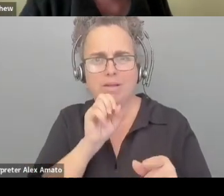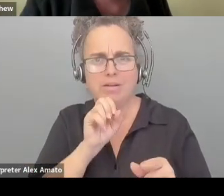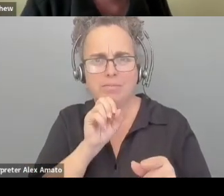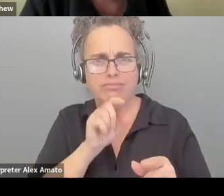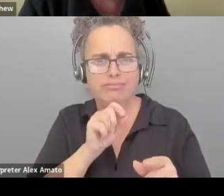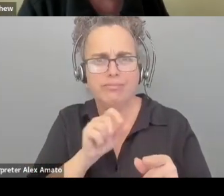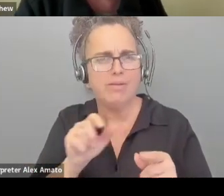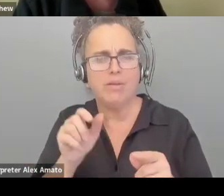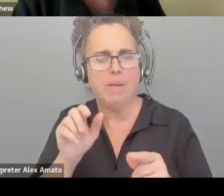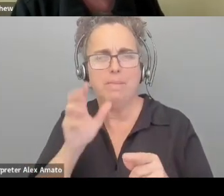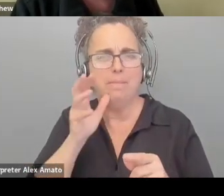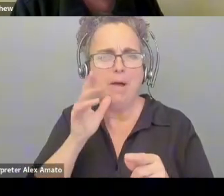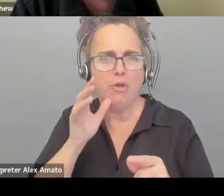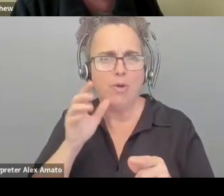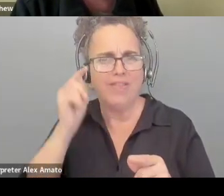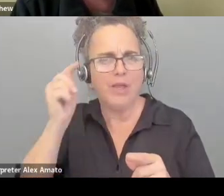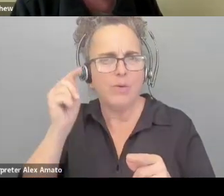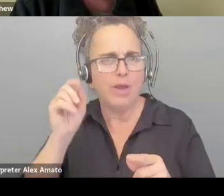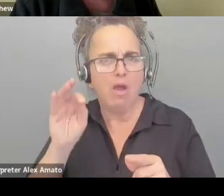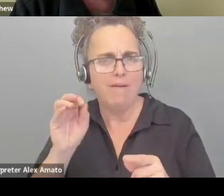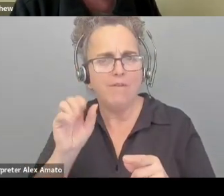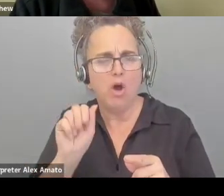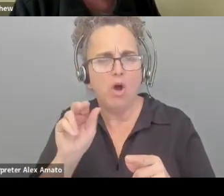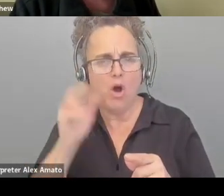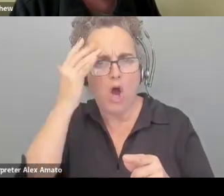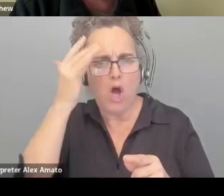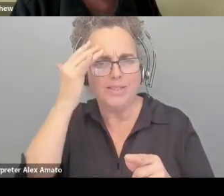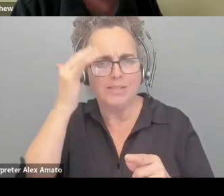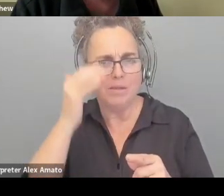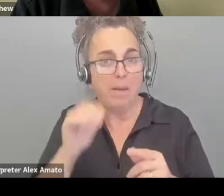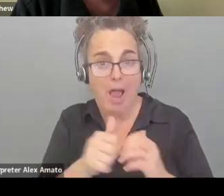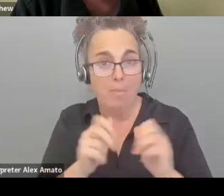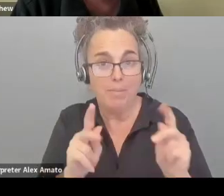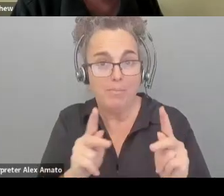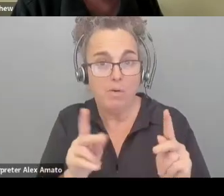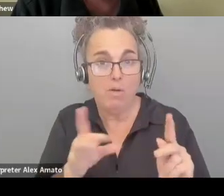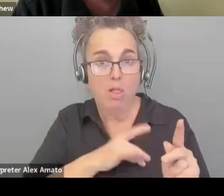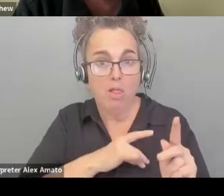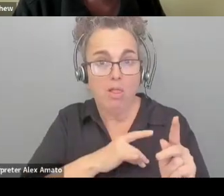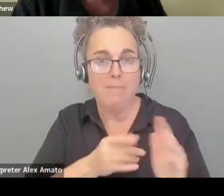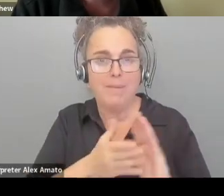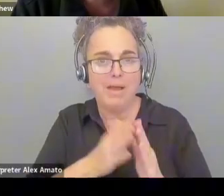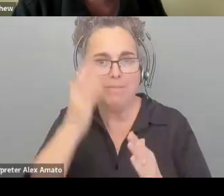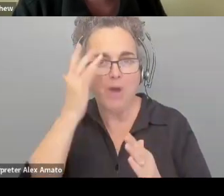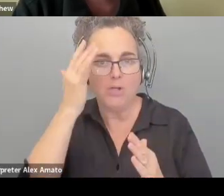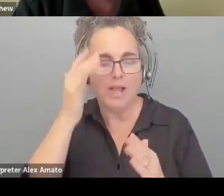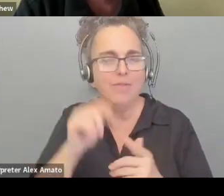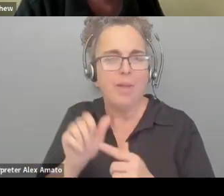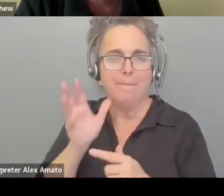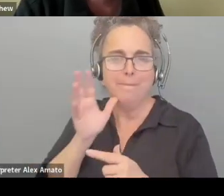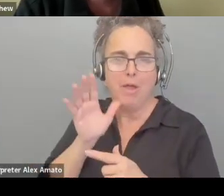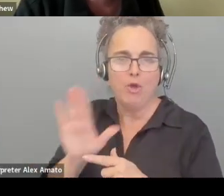of autism is that the way people become autistic is that their, their mothers specifically are called